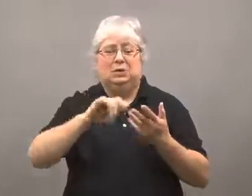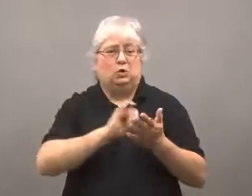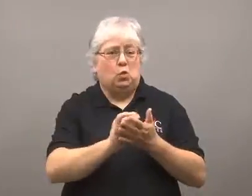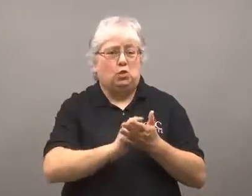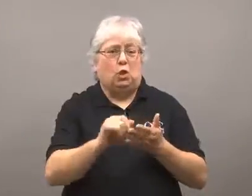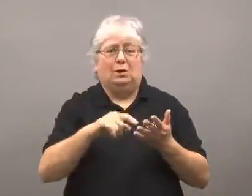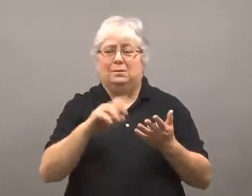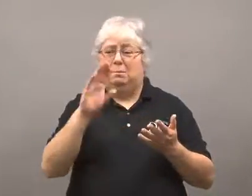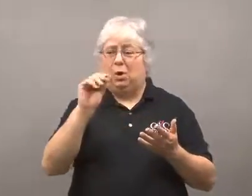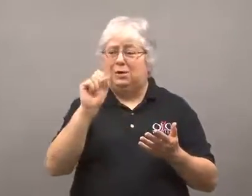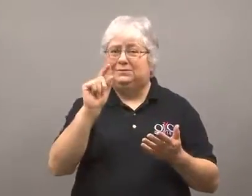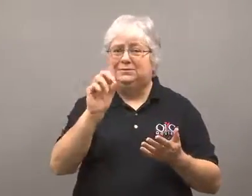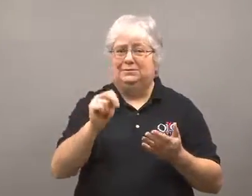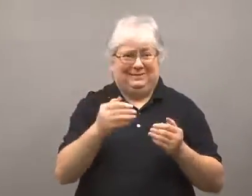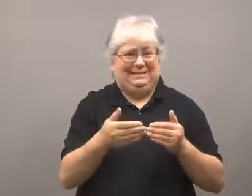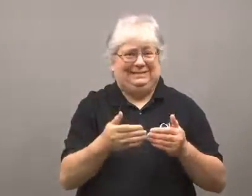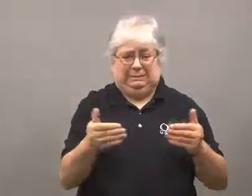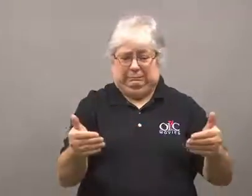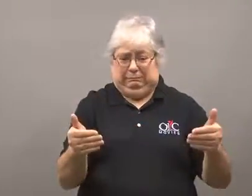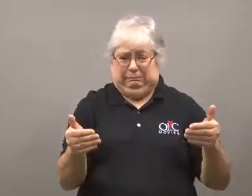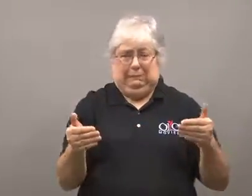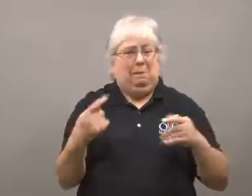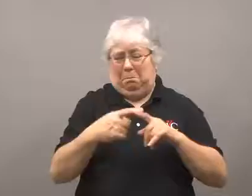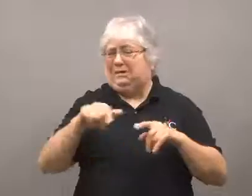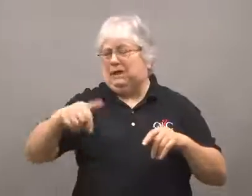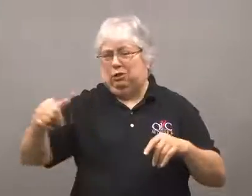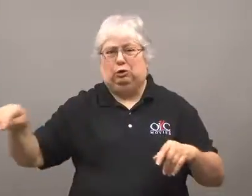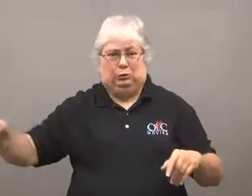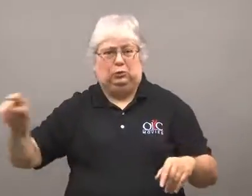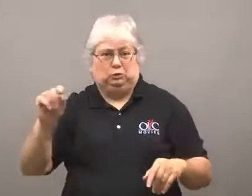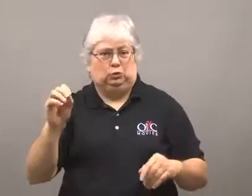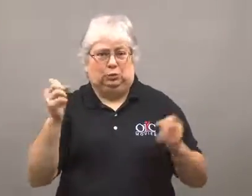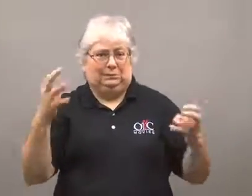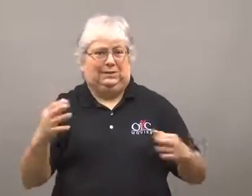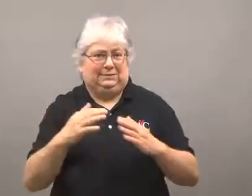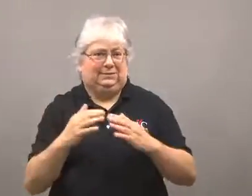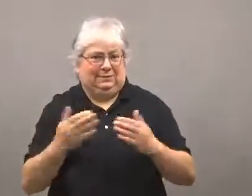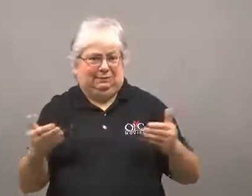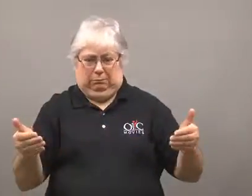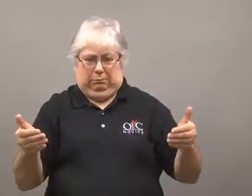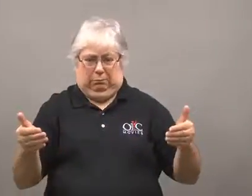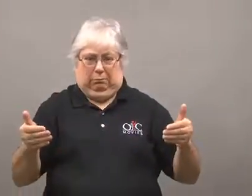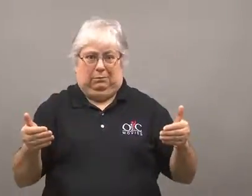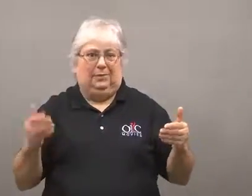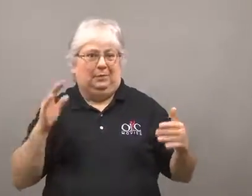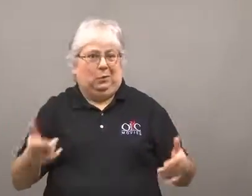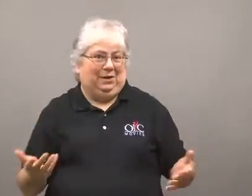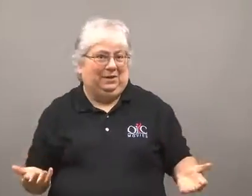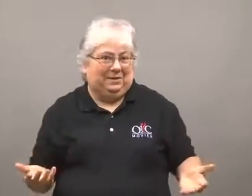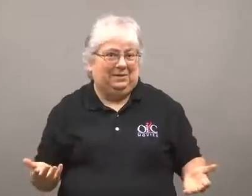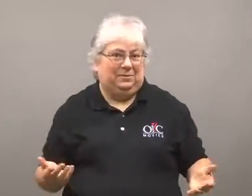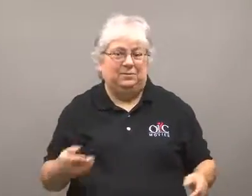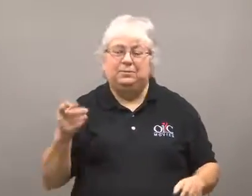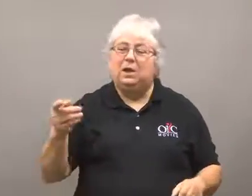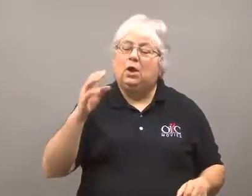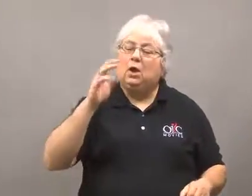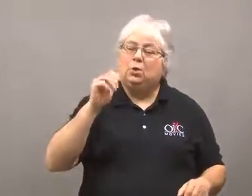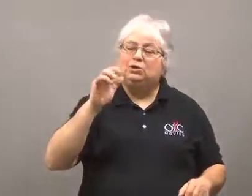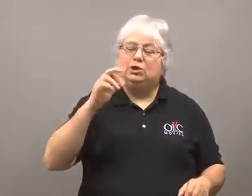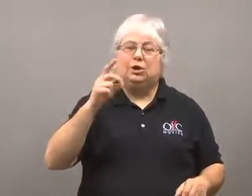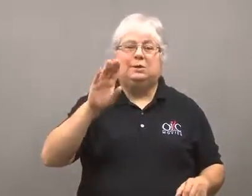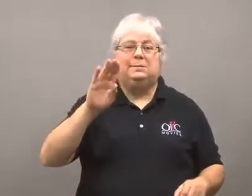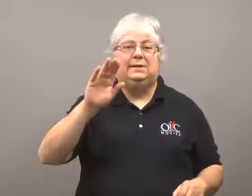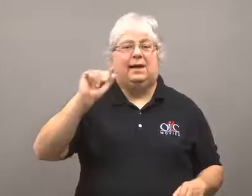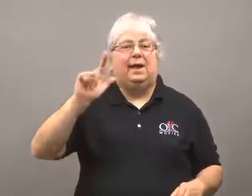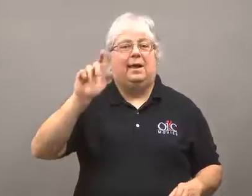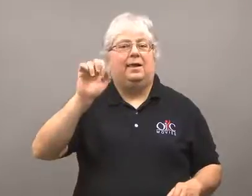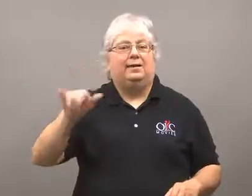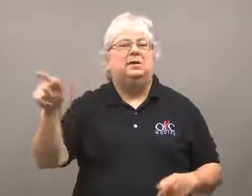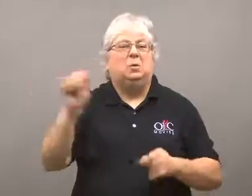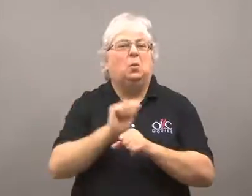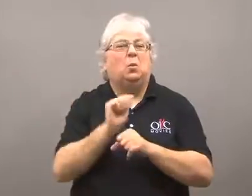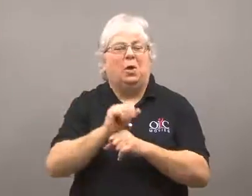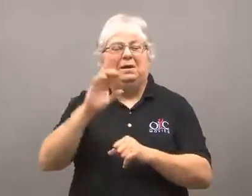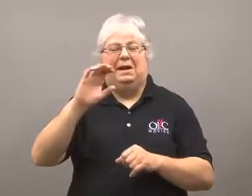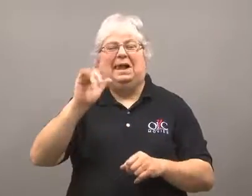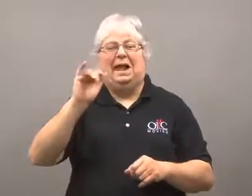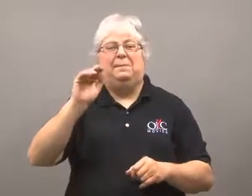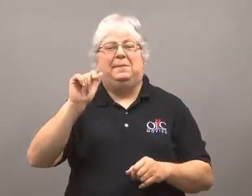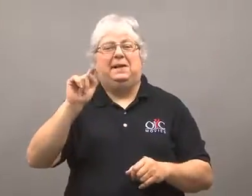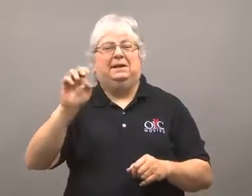New York and Boston as well as others will have problems with water moving in.